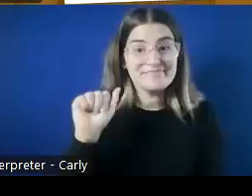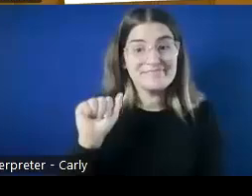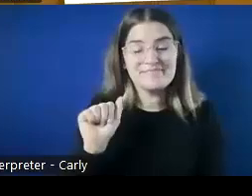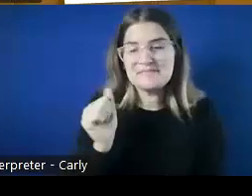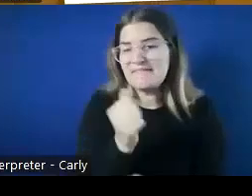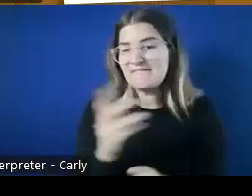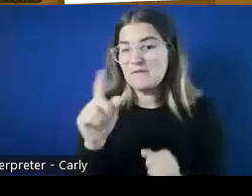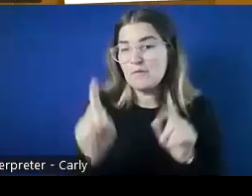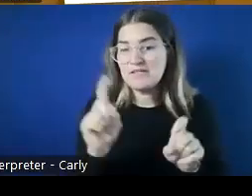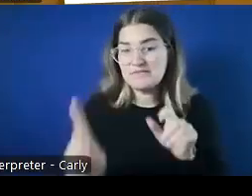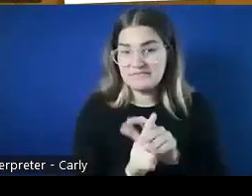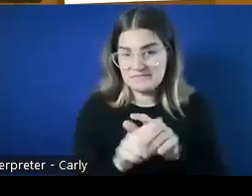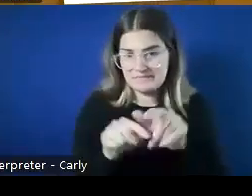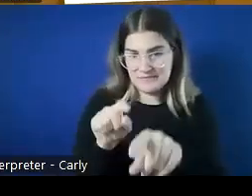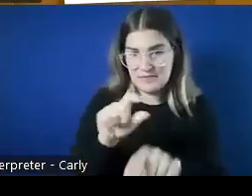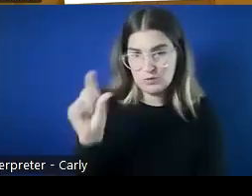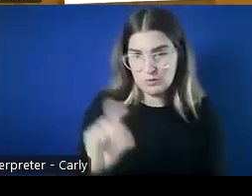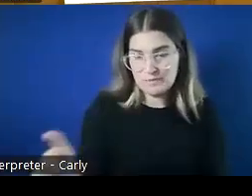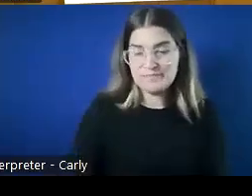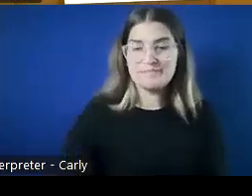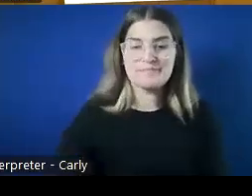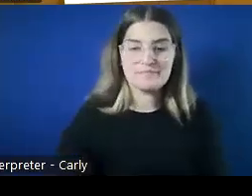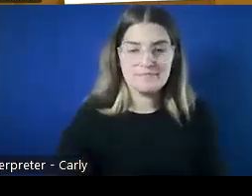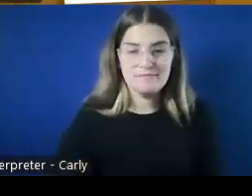that have come in from zoom and if there people on attending on Zoom that would like to ask more